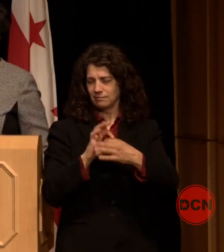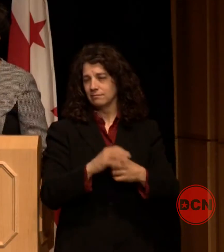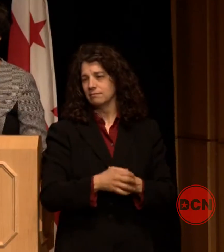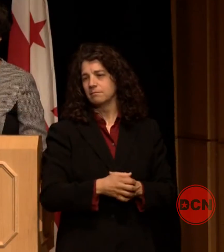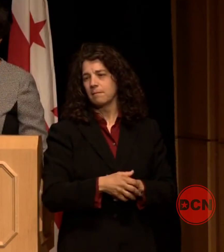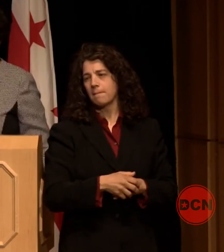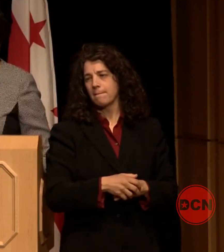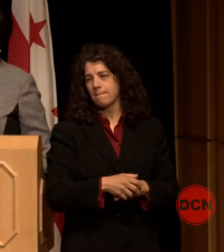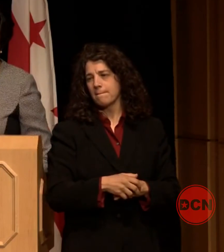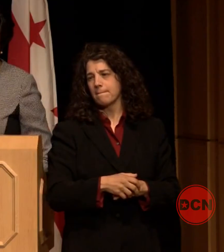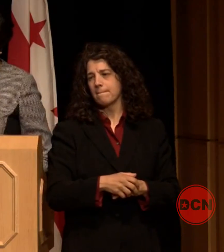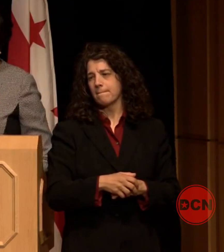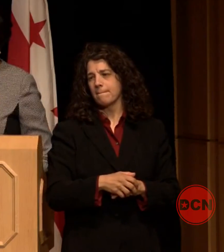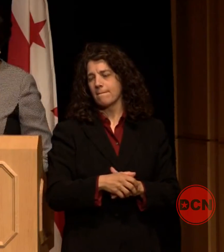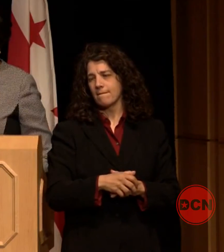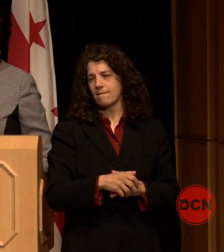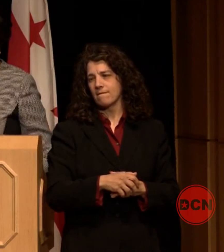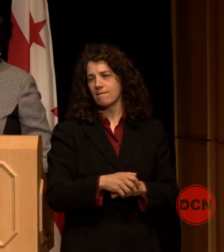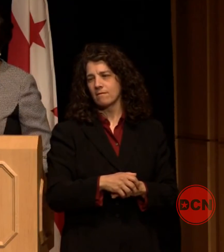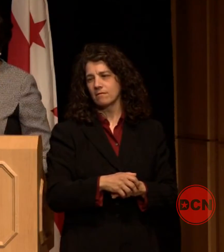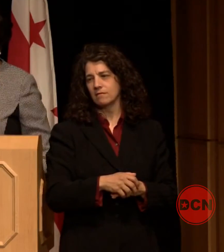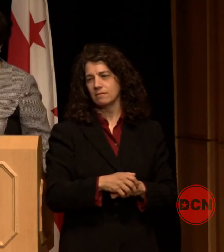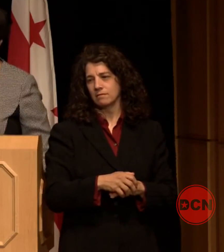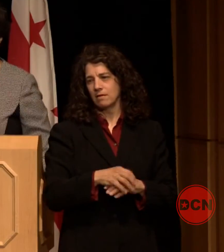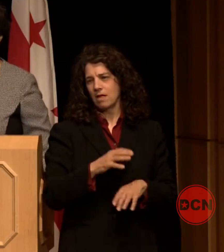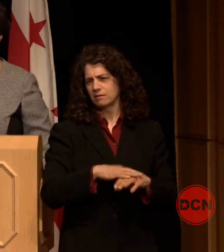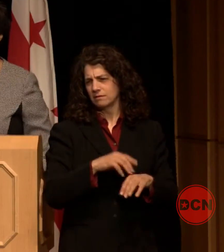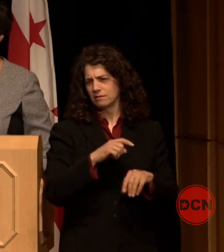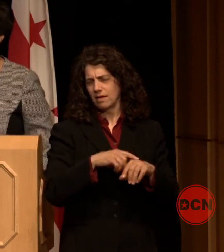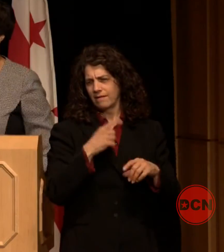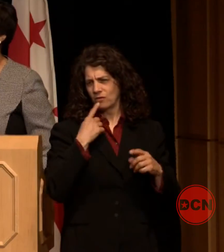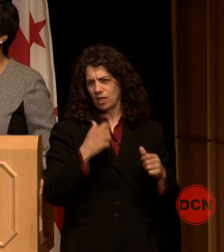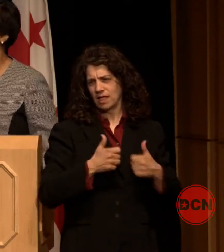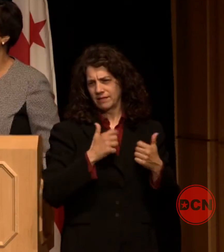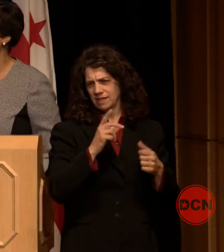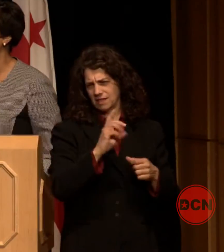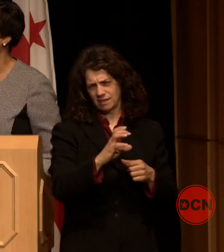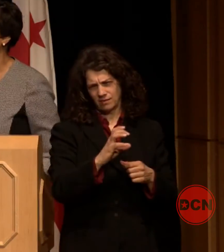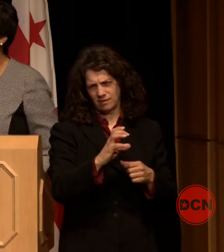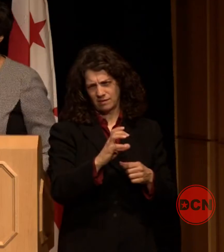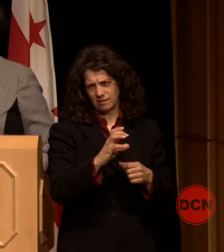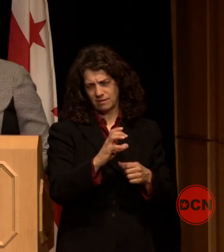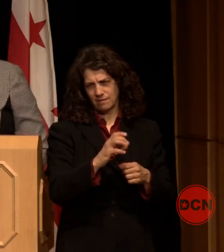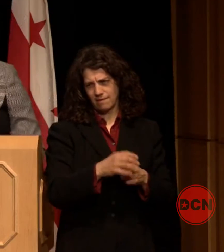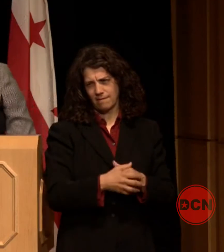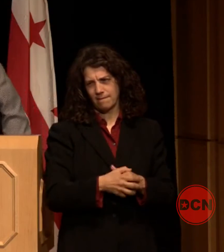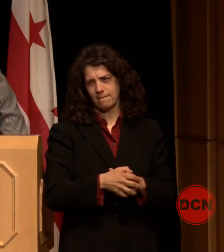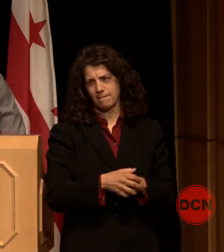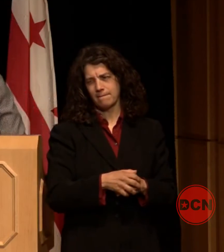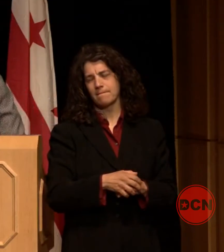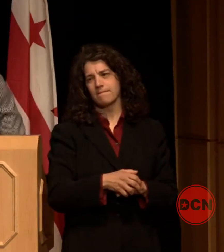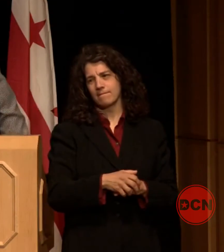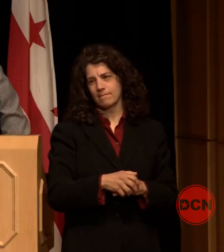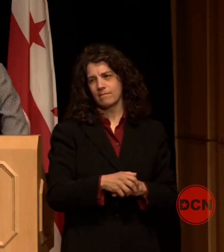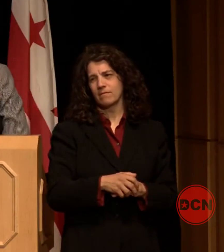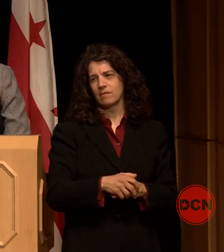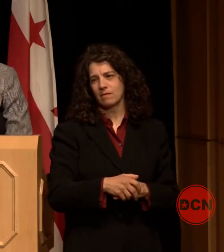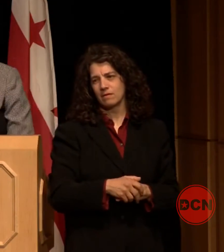TIME FOR THE RESIDENTS OF THE DISTRICT OF COLUMBIA. WE REALIZED THAT WE HAD TO BE PREDICTABLE IN EVERYTHING THAT